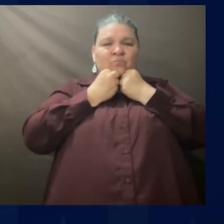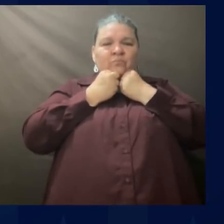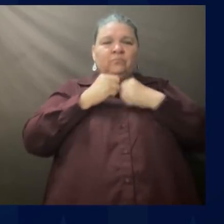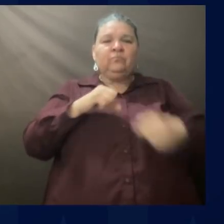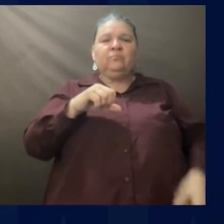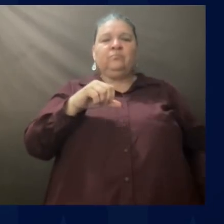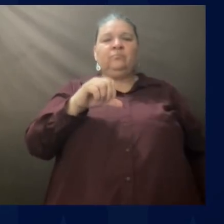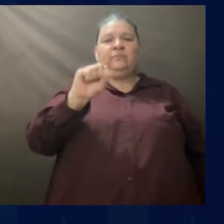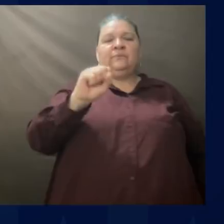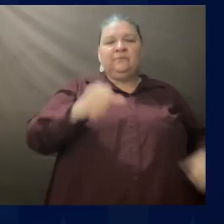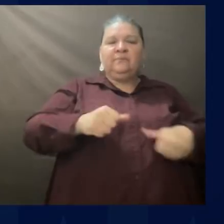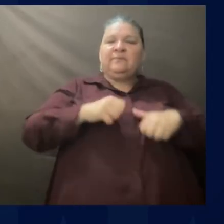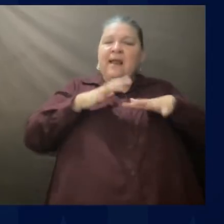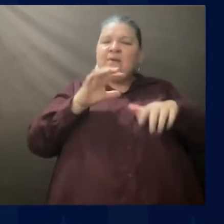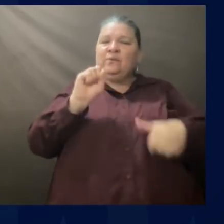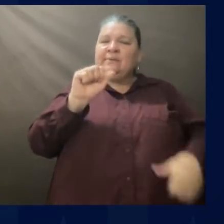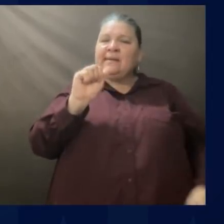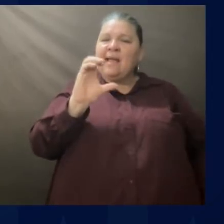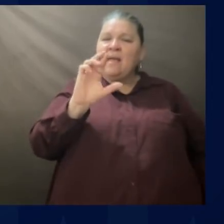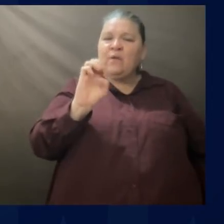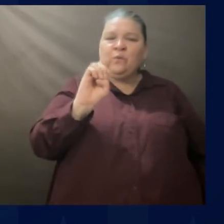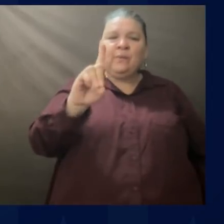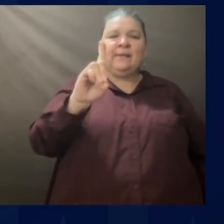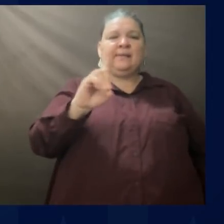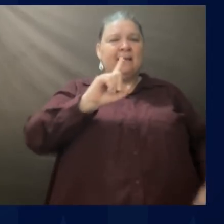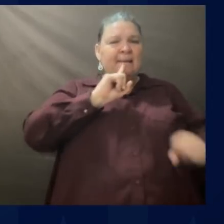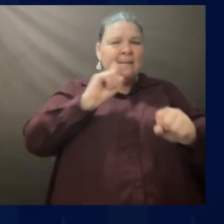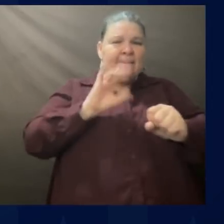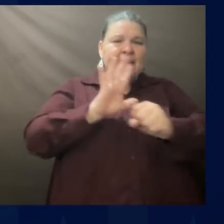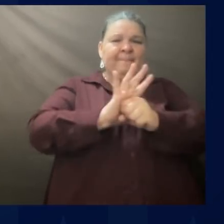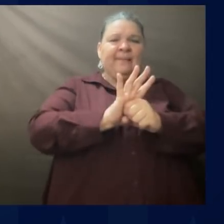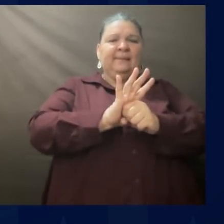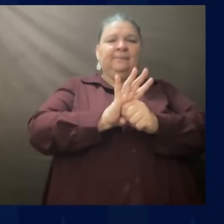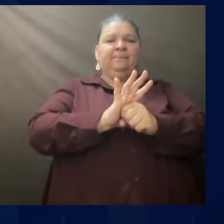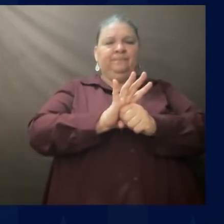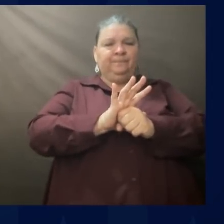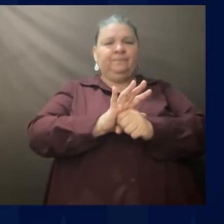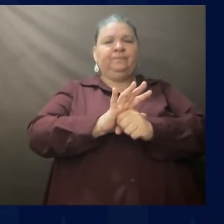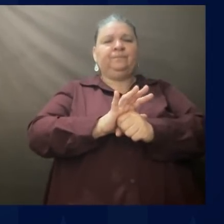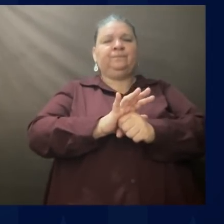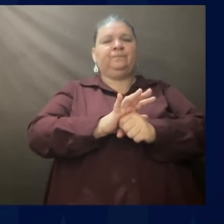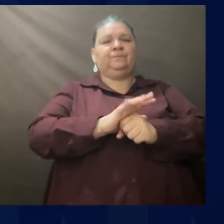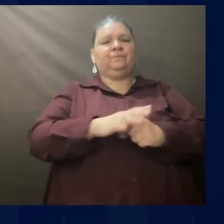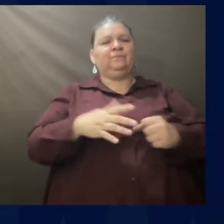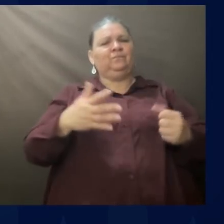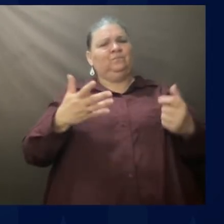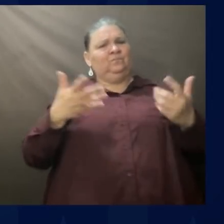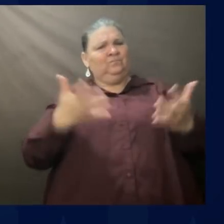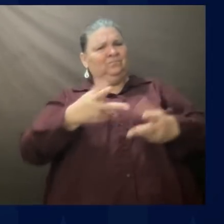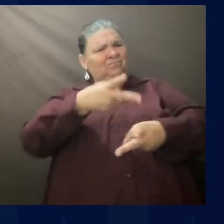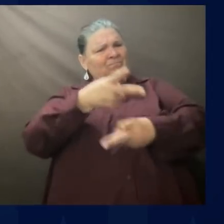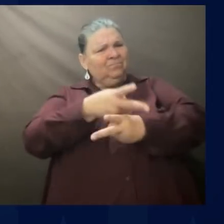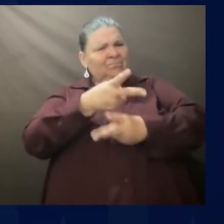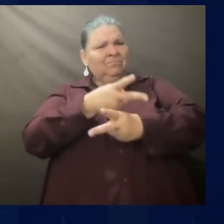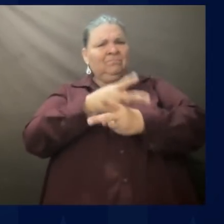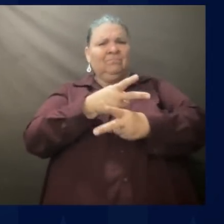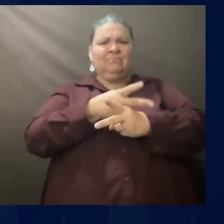and men we send into harm’s way, and care for them and their families when they return home and when they don’t.